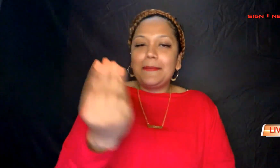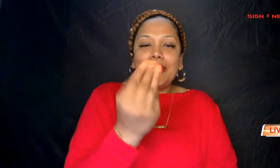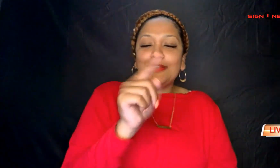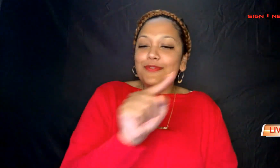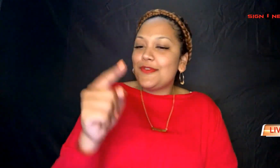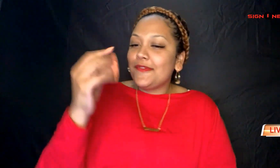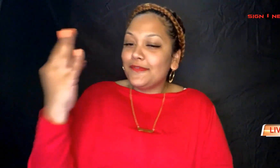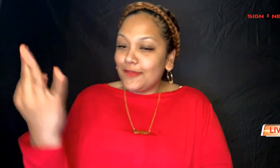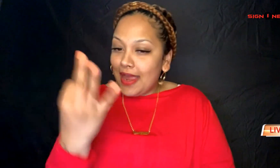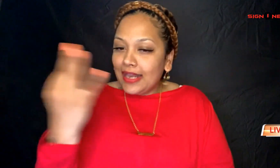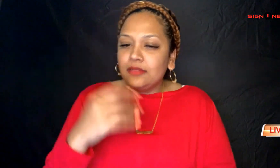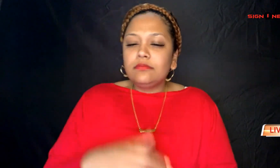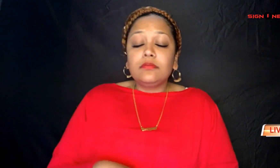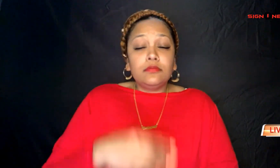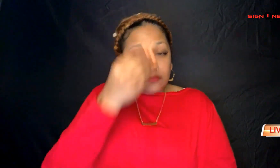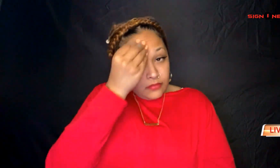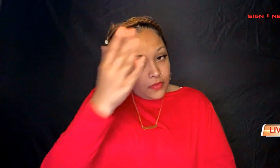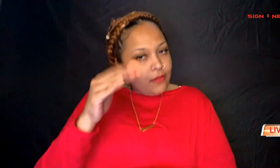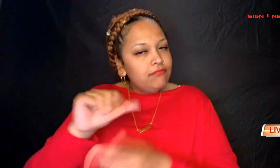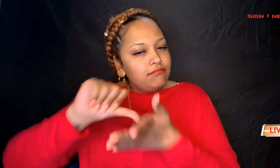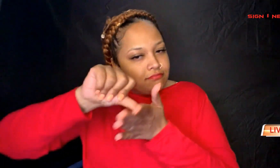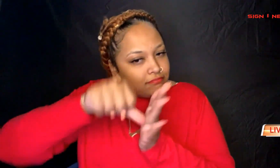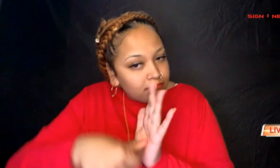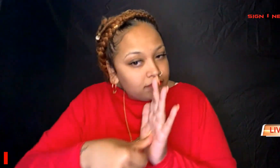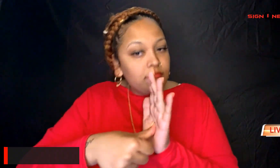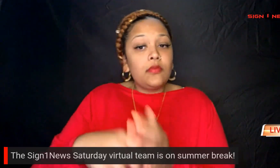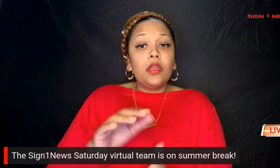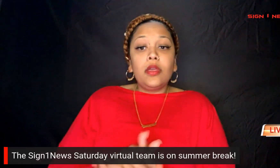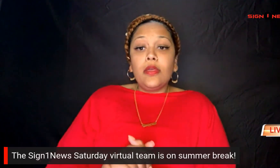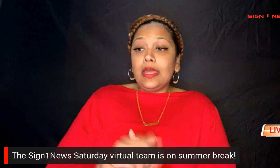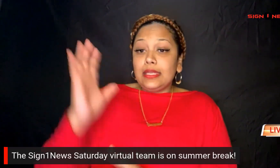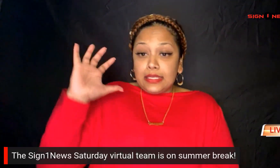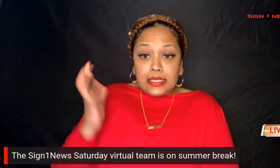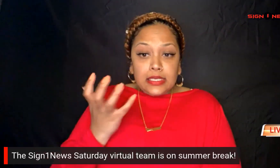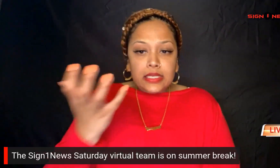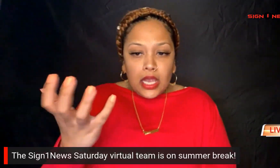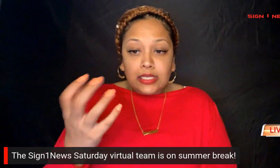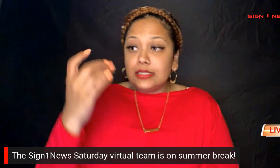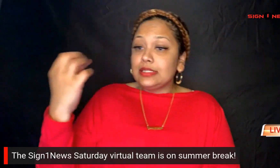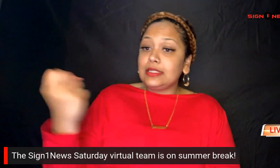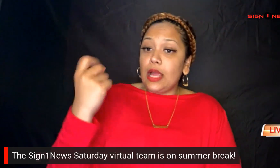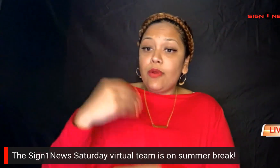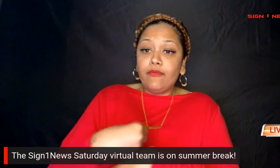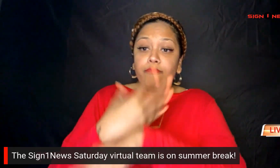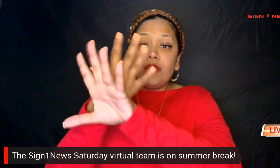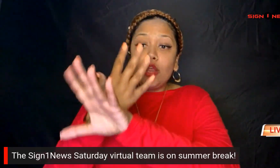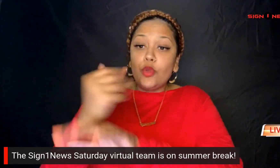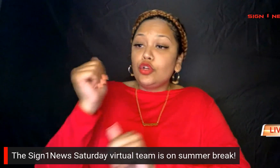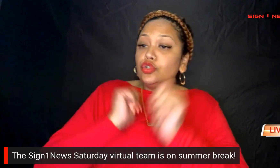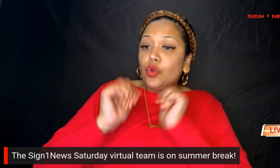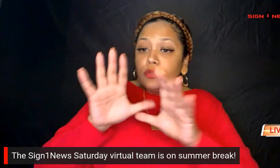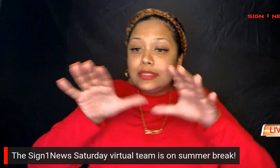updates Monday through Friday and a reminder the Sign1News Saturday virtual show team is